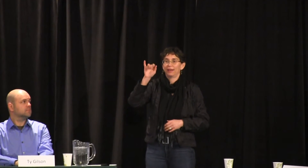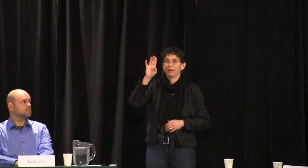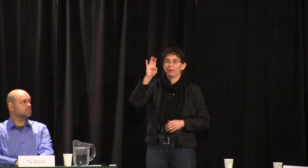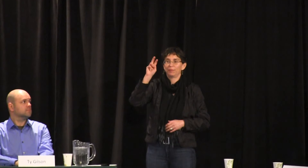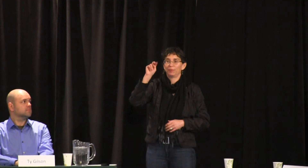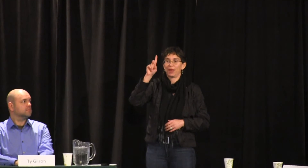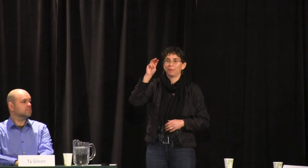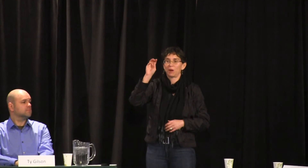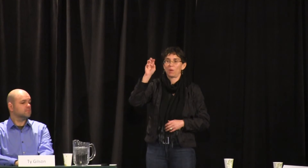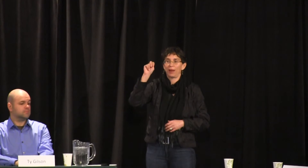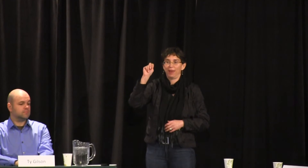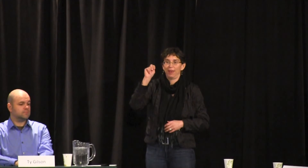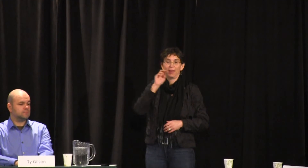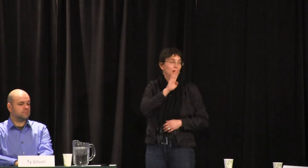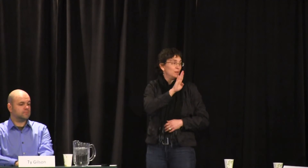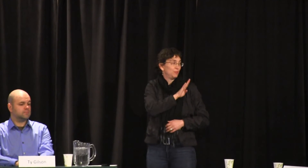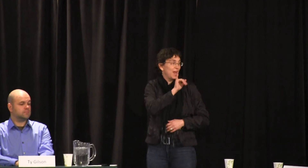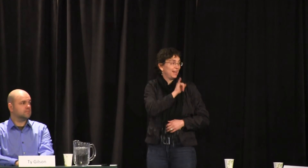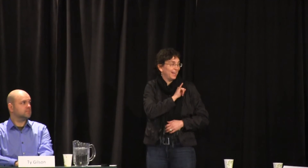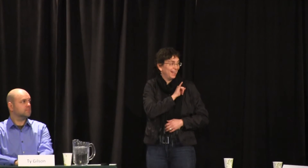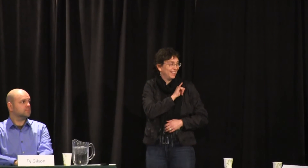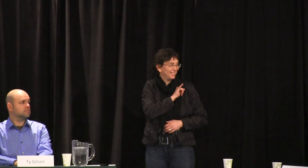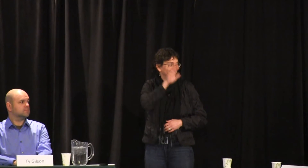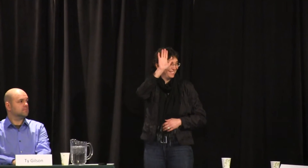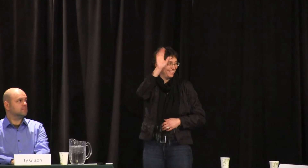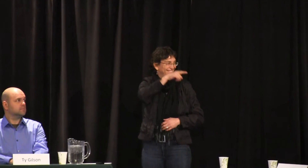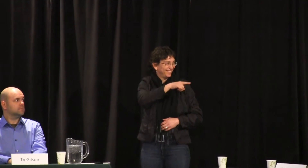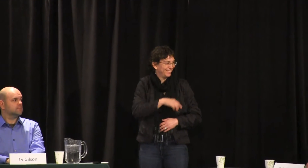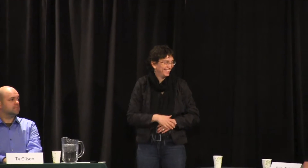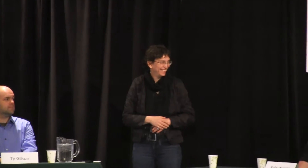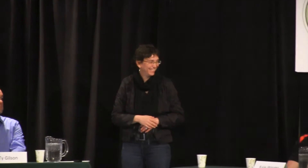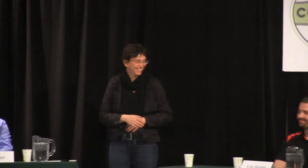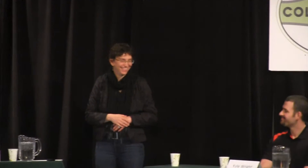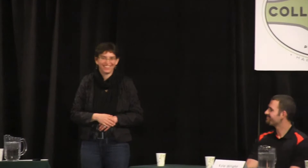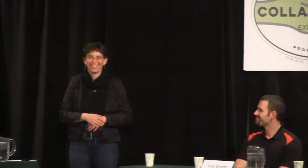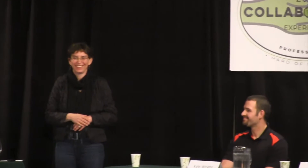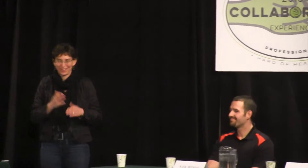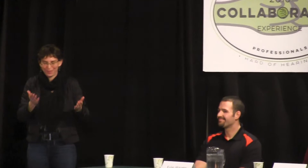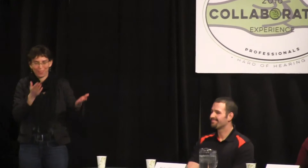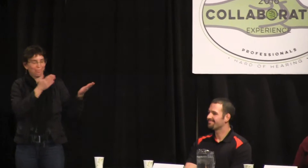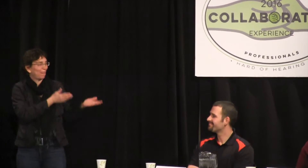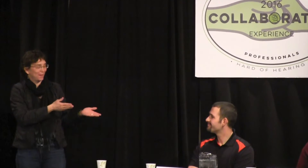On my left I'd like to start introducing Brandi Brendmoen.